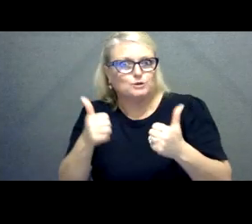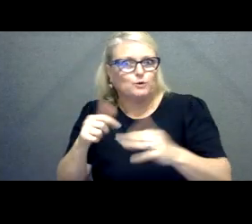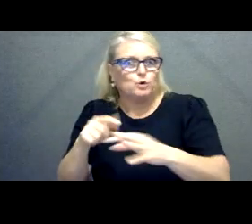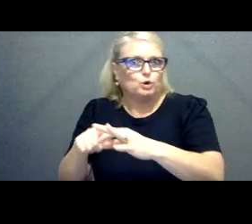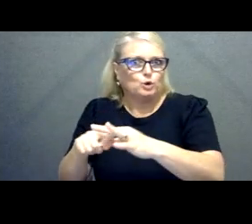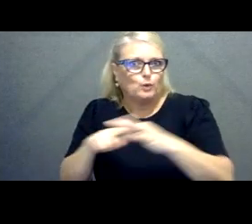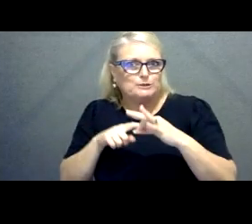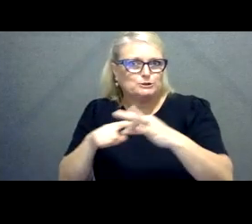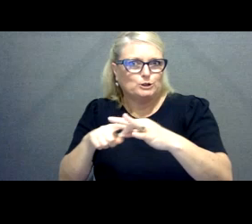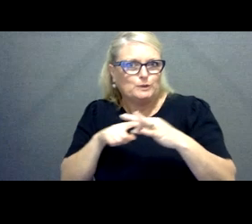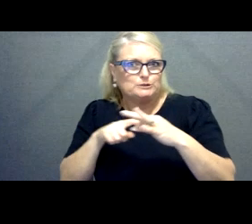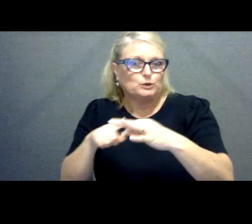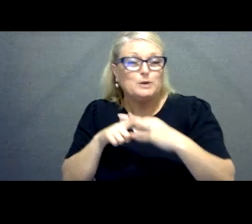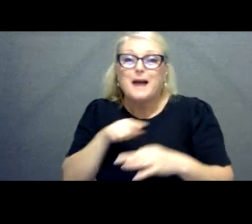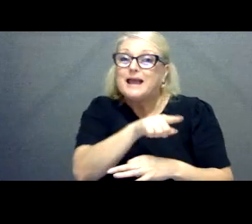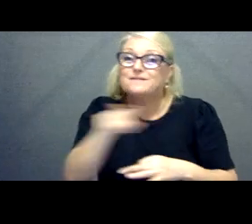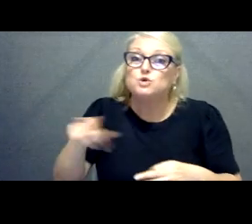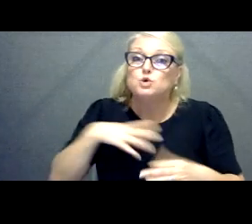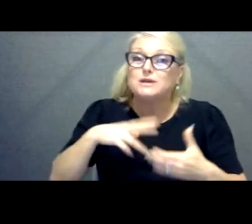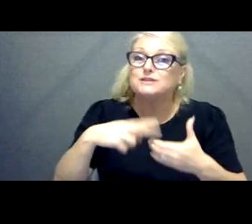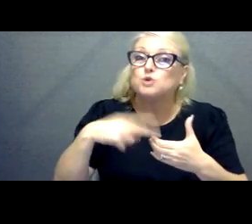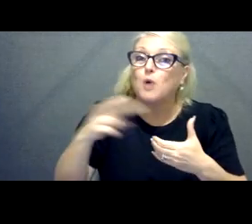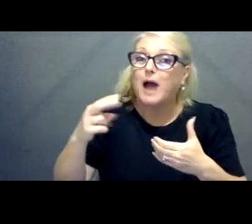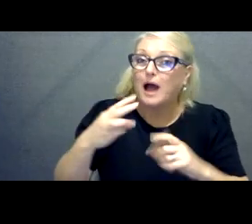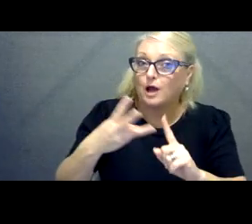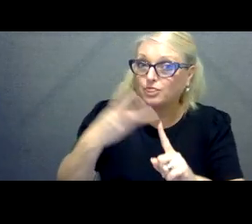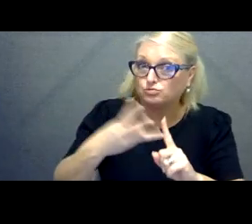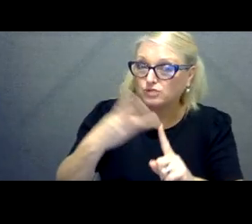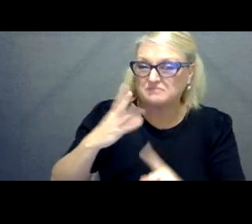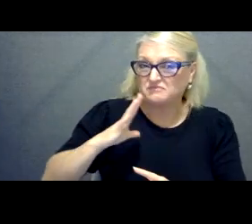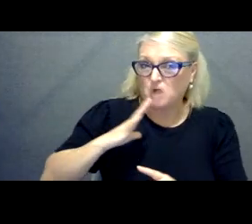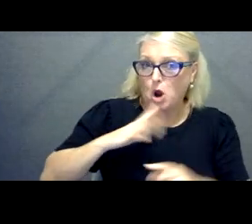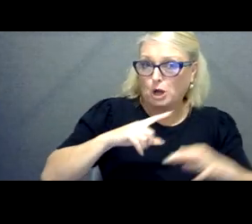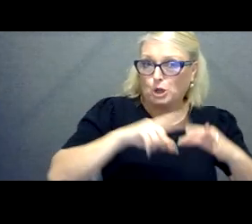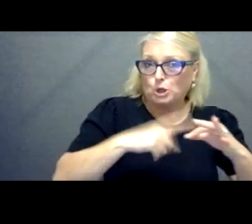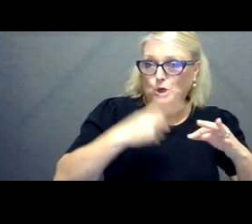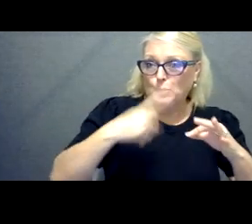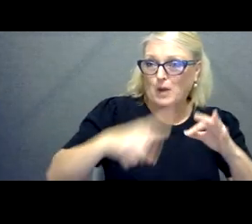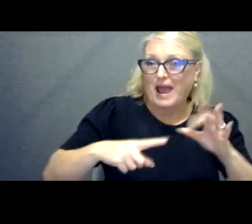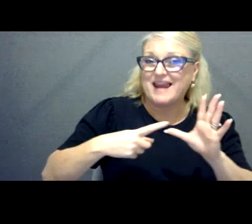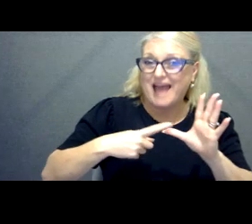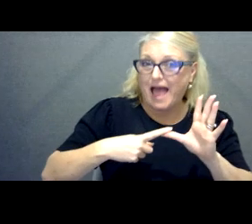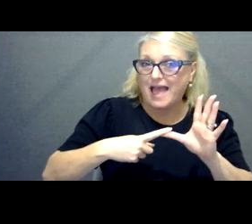leave at three on the dot just know that the Q&A section will all be included in the recording so